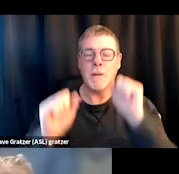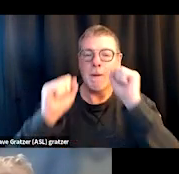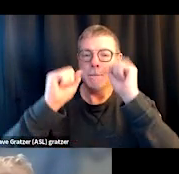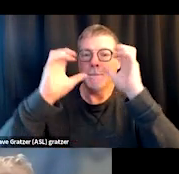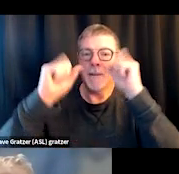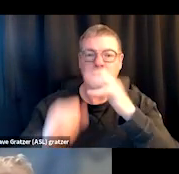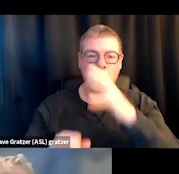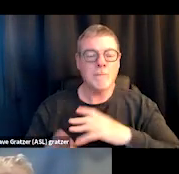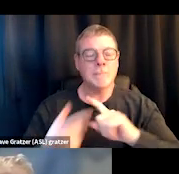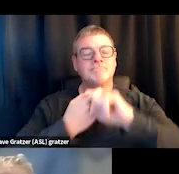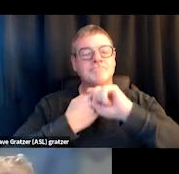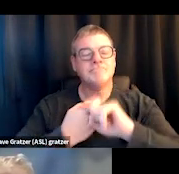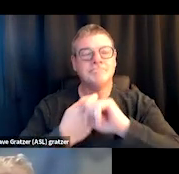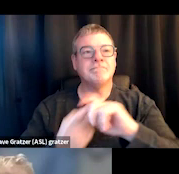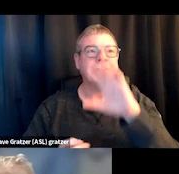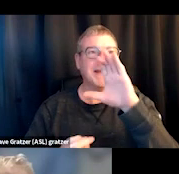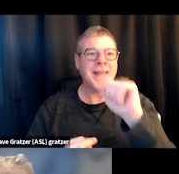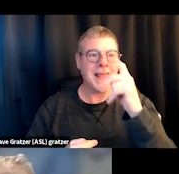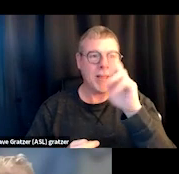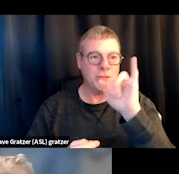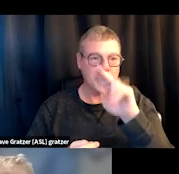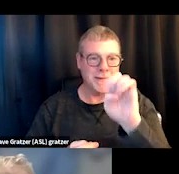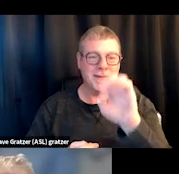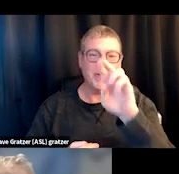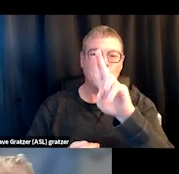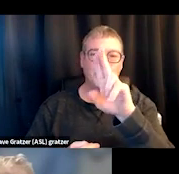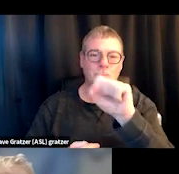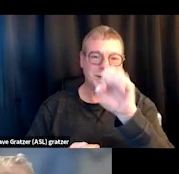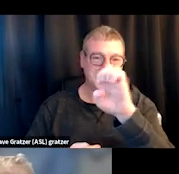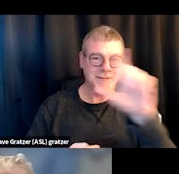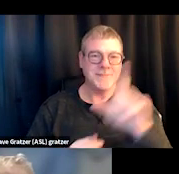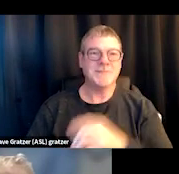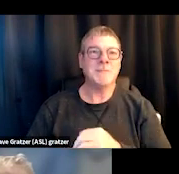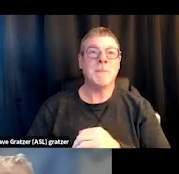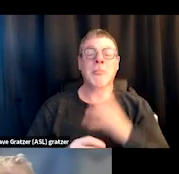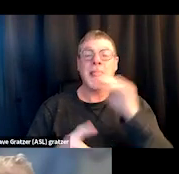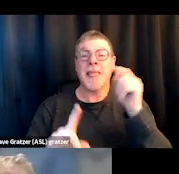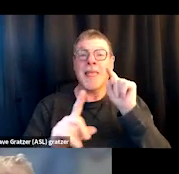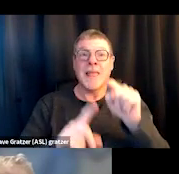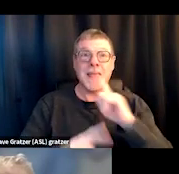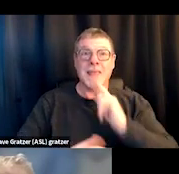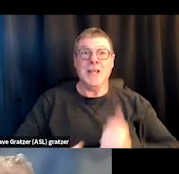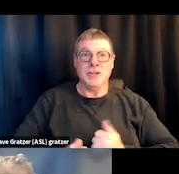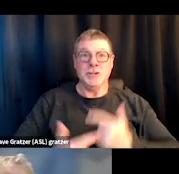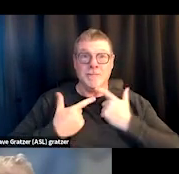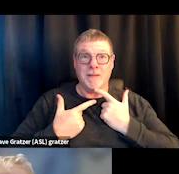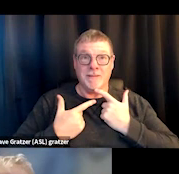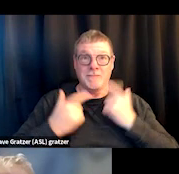my dear friend, Katherine Russell. And Katherine is a survivor, you know, of many traumas,